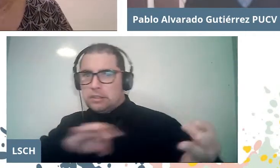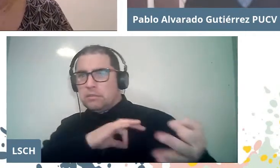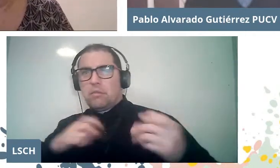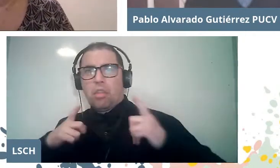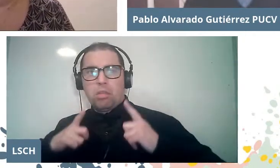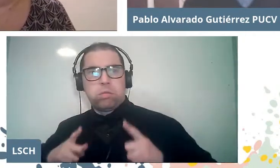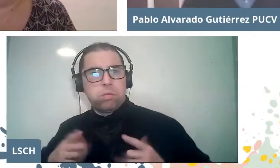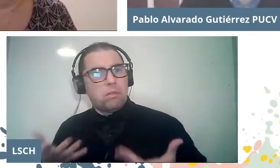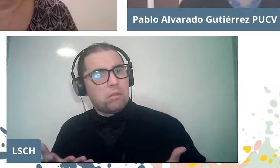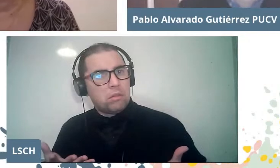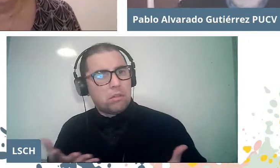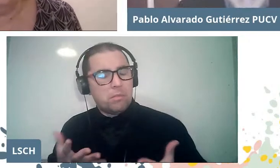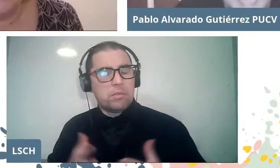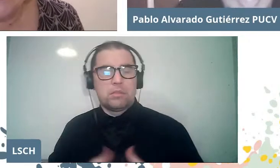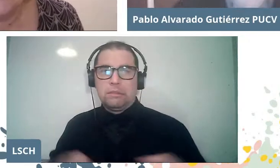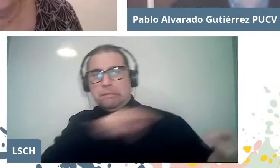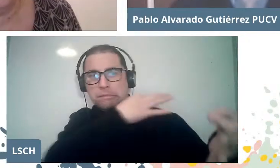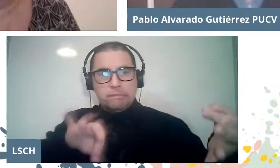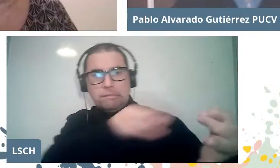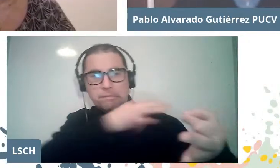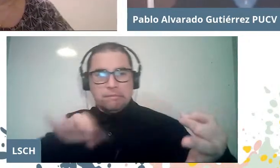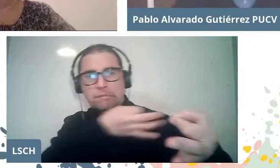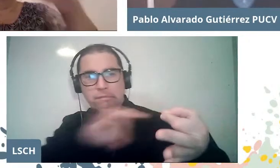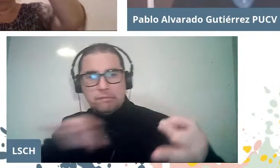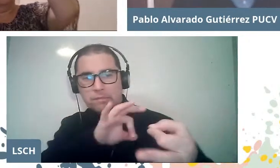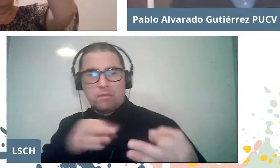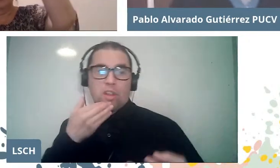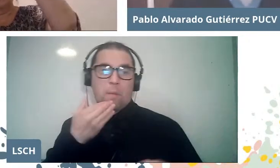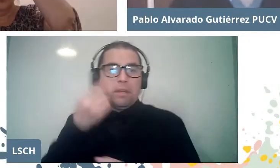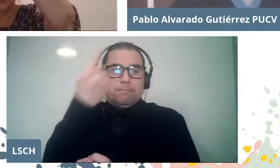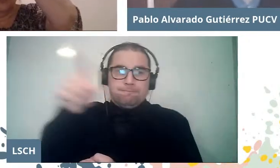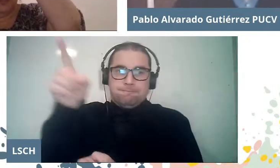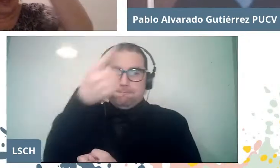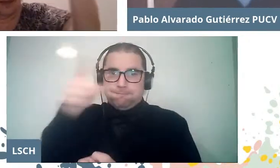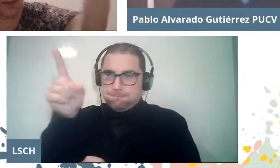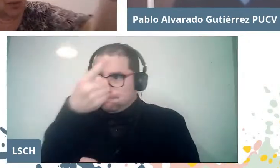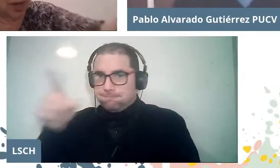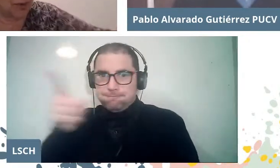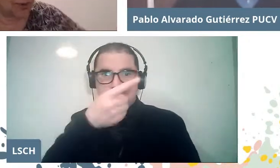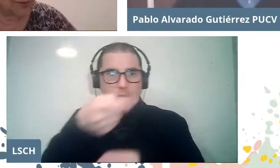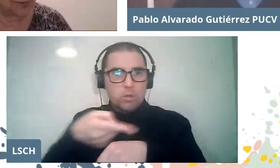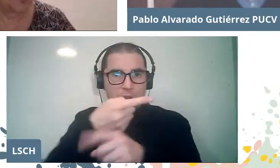I say, how can the master be moving his hand for 1 and a half hours? I'm dying!